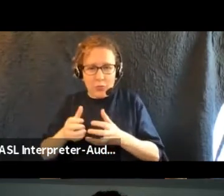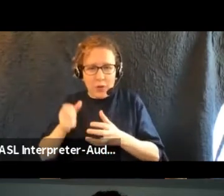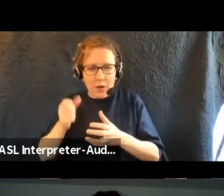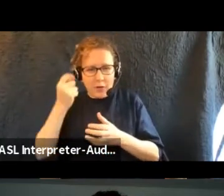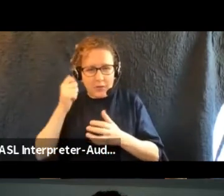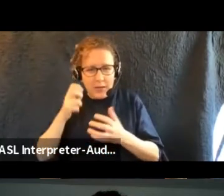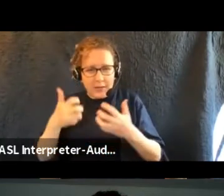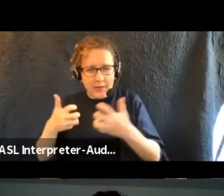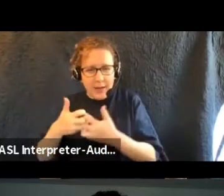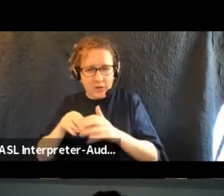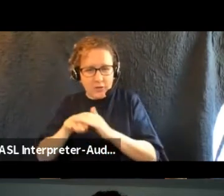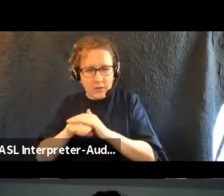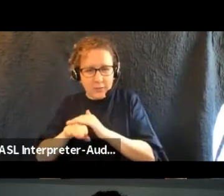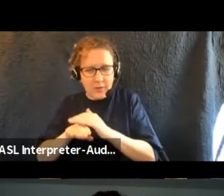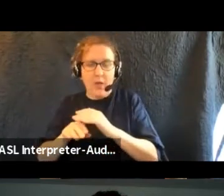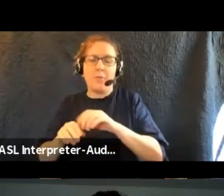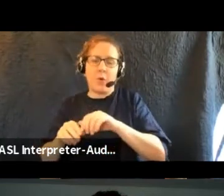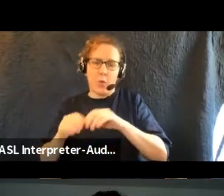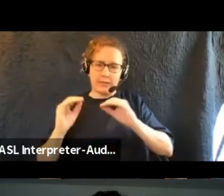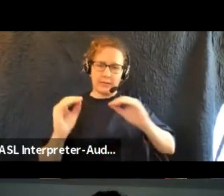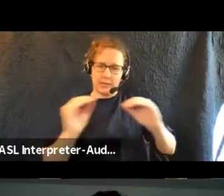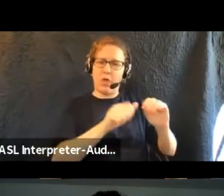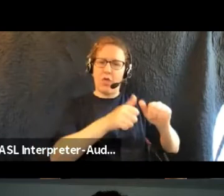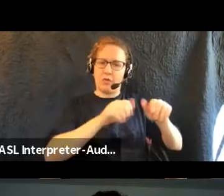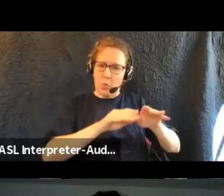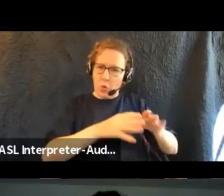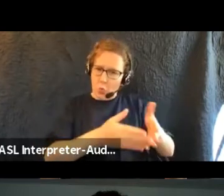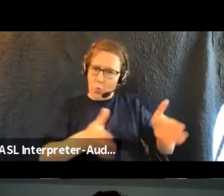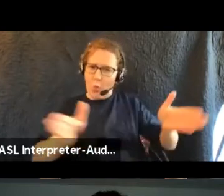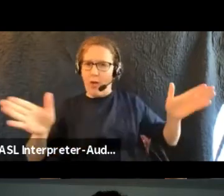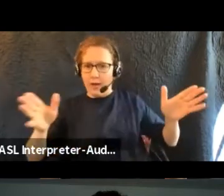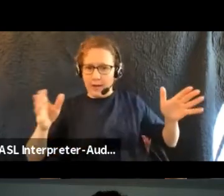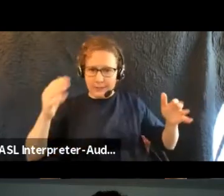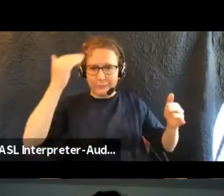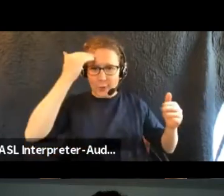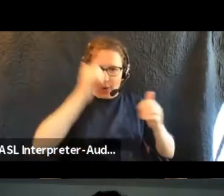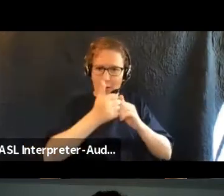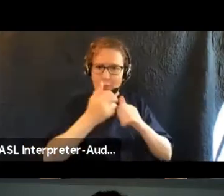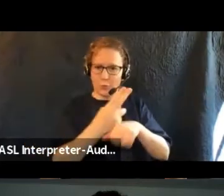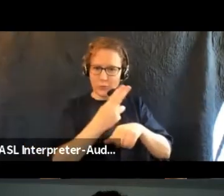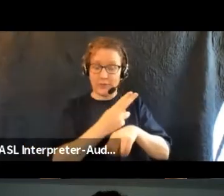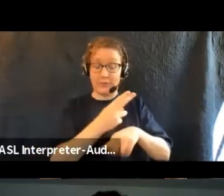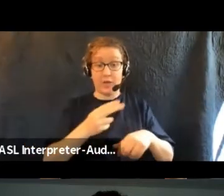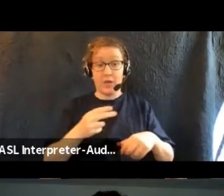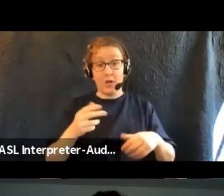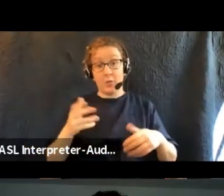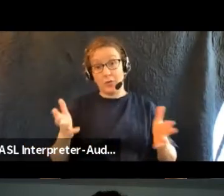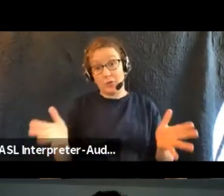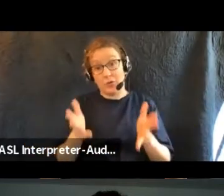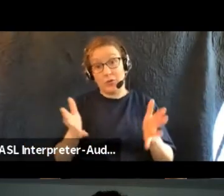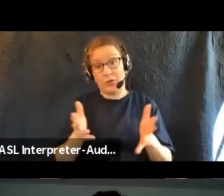Additionally, we always encourage folks to write effective hyperlink text. Don't use phrases like, "click here."